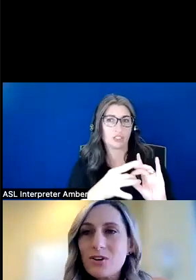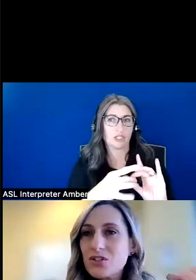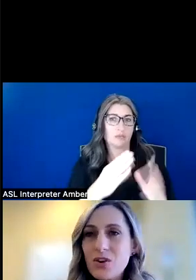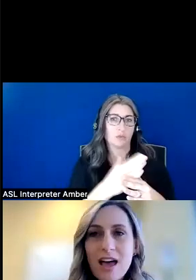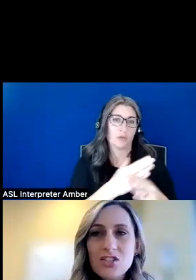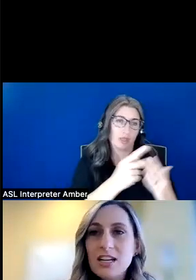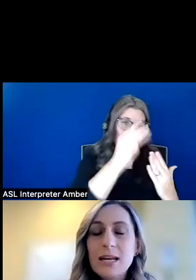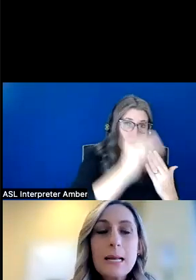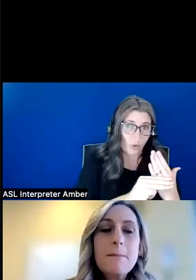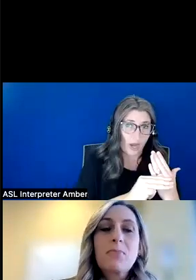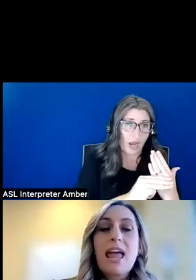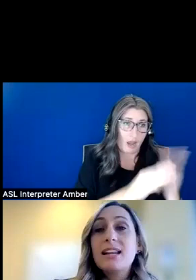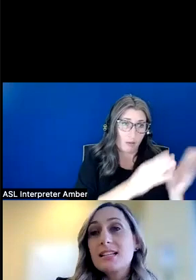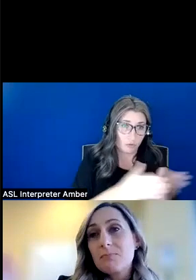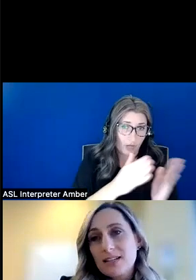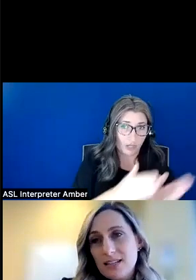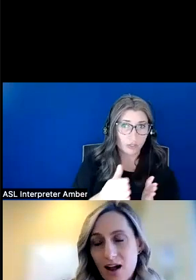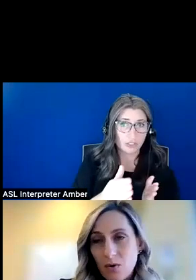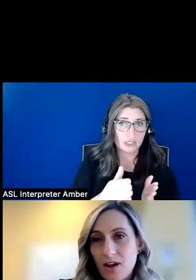or a strategy, and its expected outcomes.